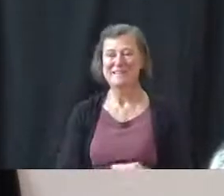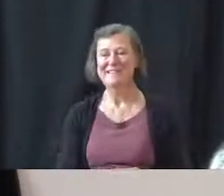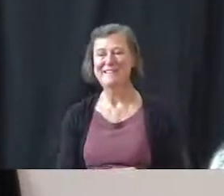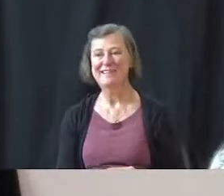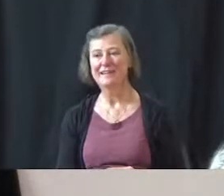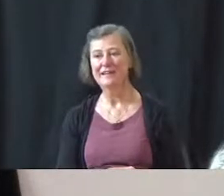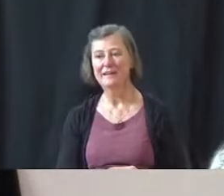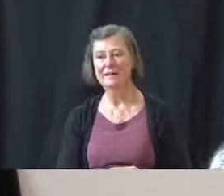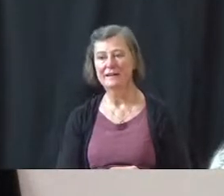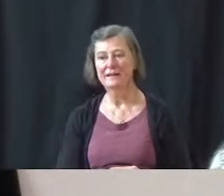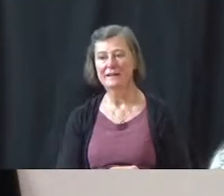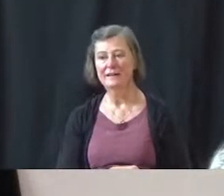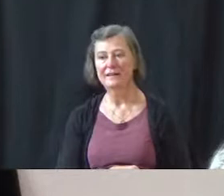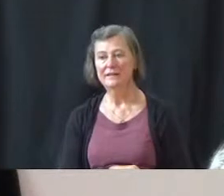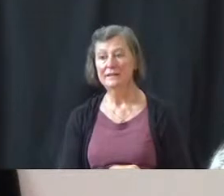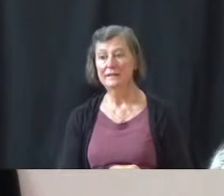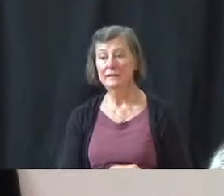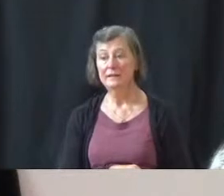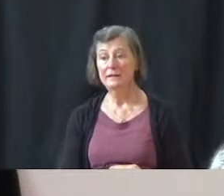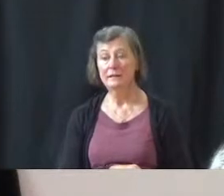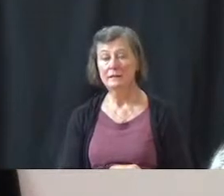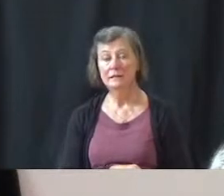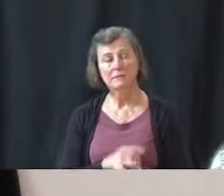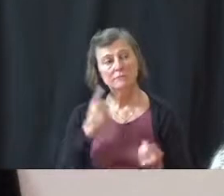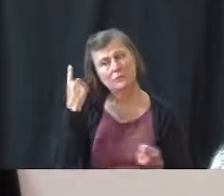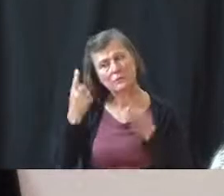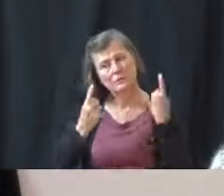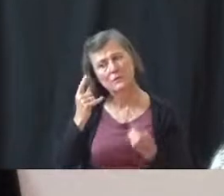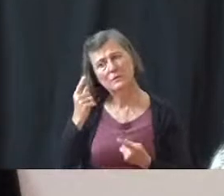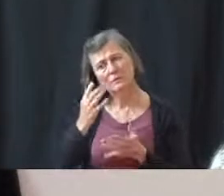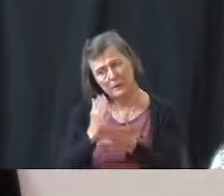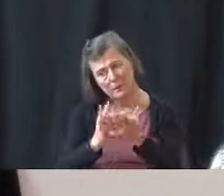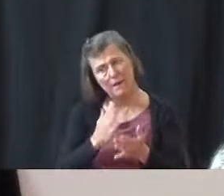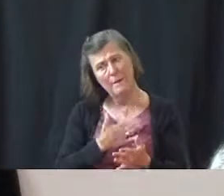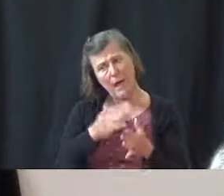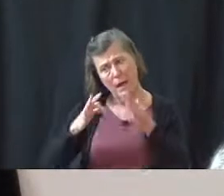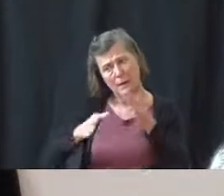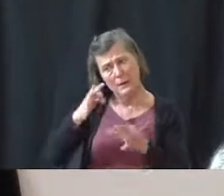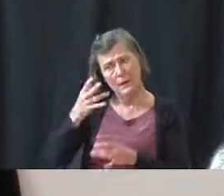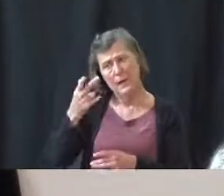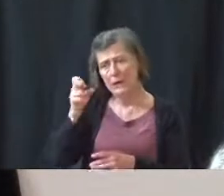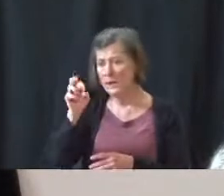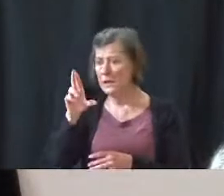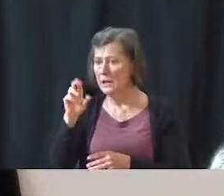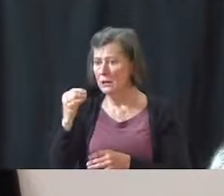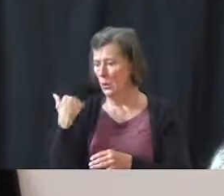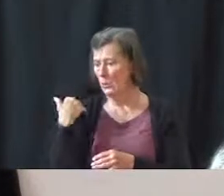Some of my, consider some of my spiritual heroes, who remind me of the great responsibility